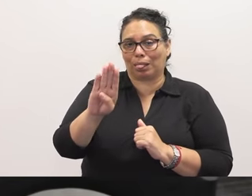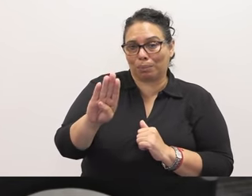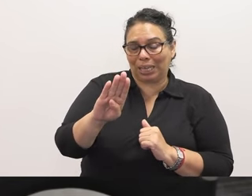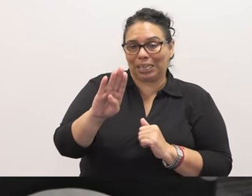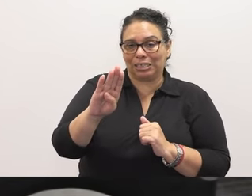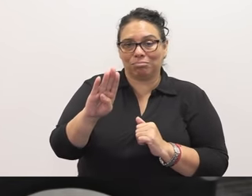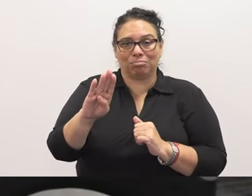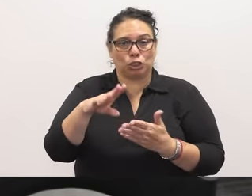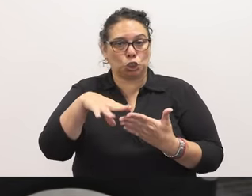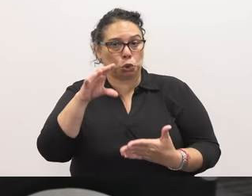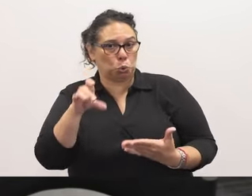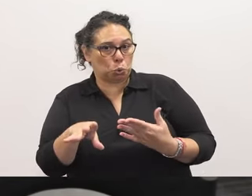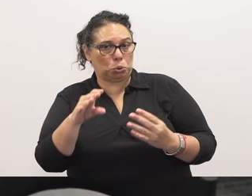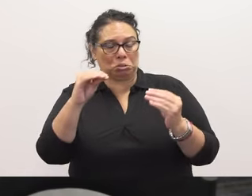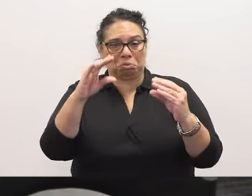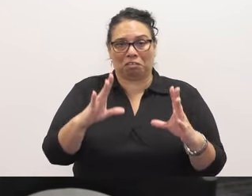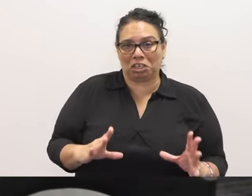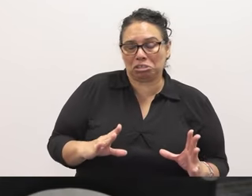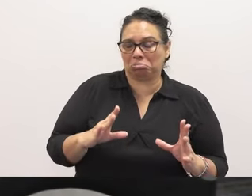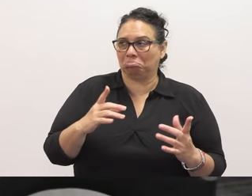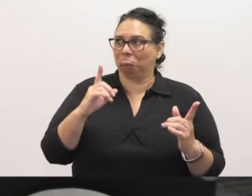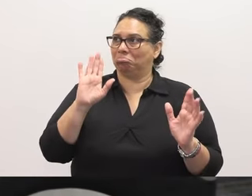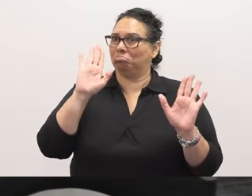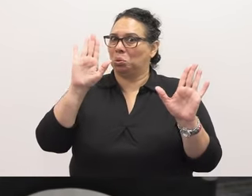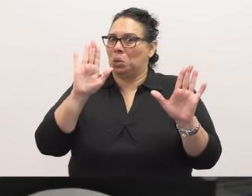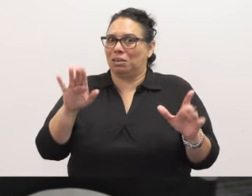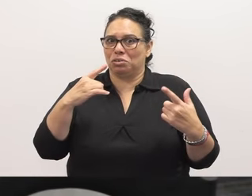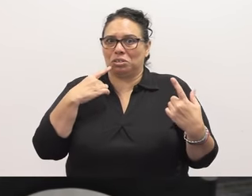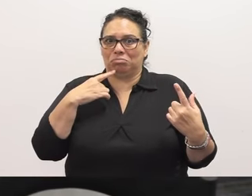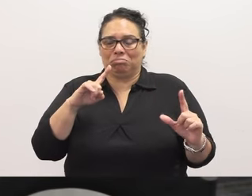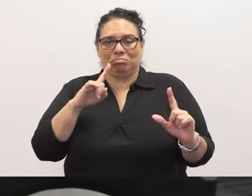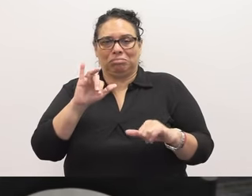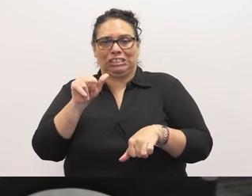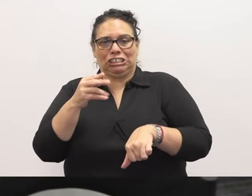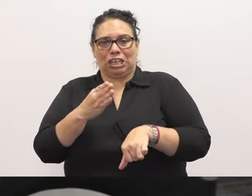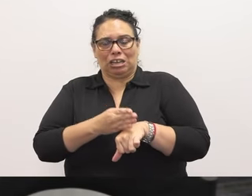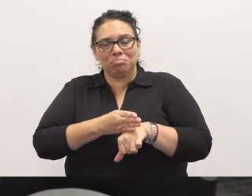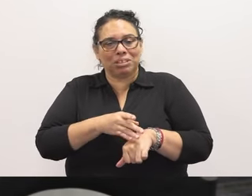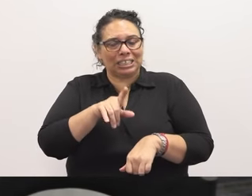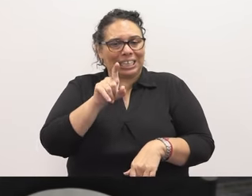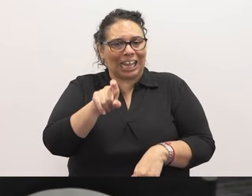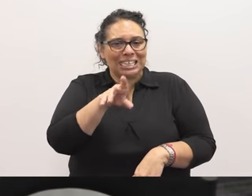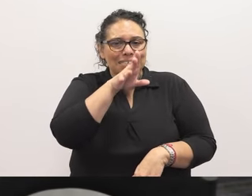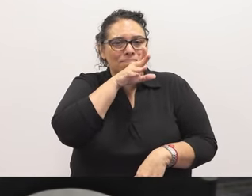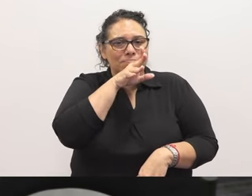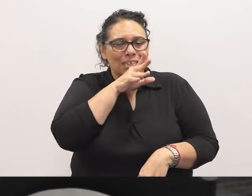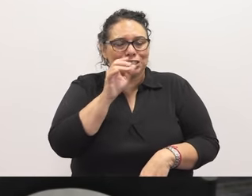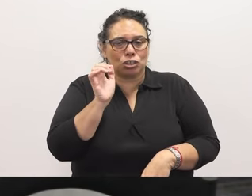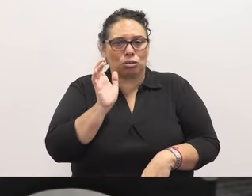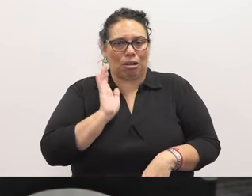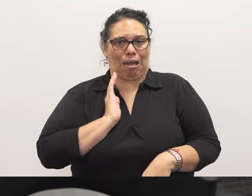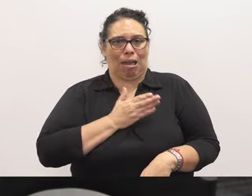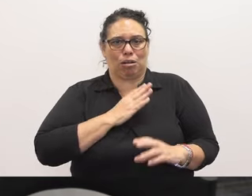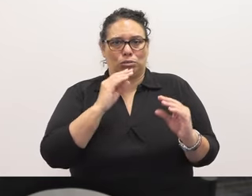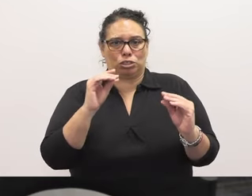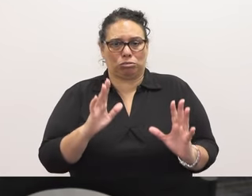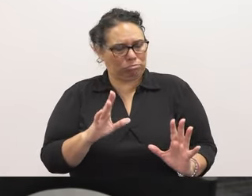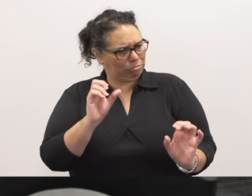that I came to Dow the next day and said, we need to, I mean, they need to speak to our faculty. And he said, "Yeah, look, here's the meeting, let's do it."